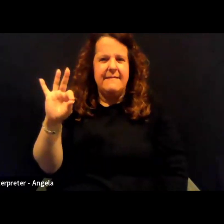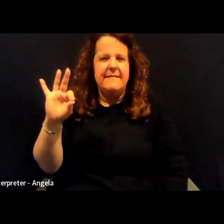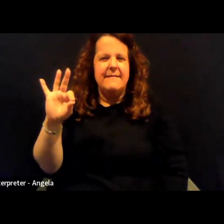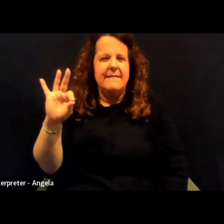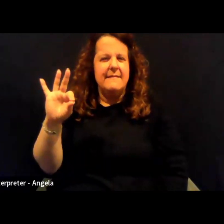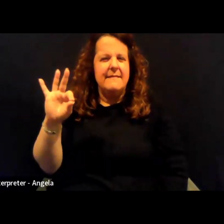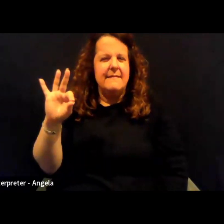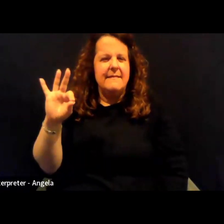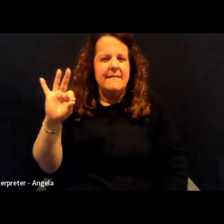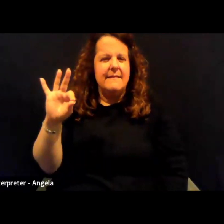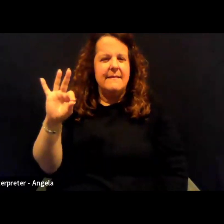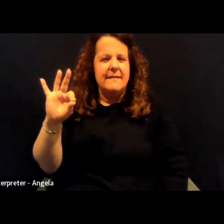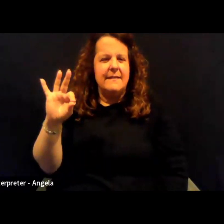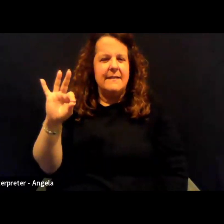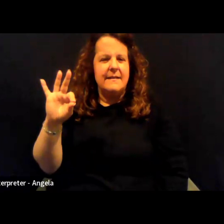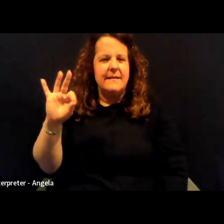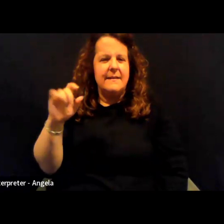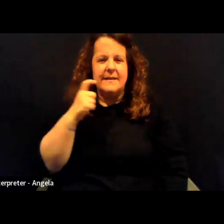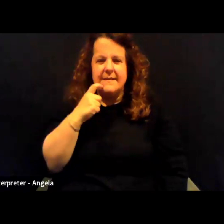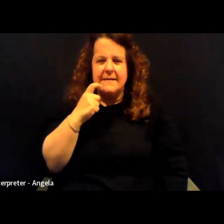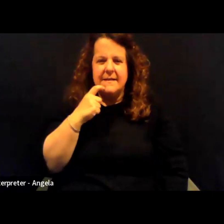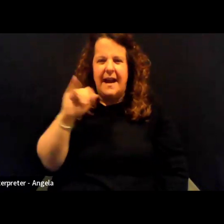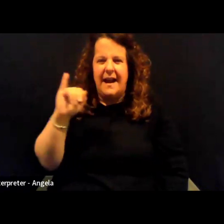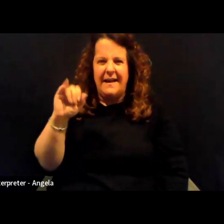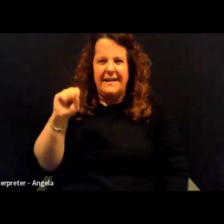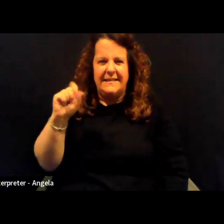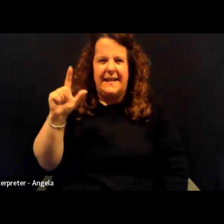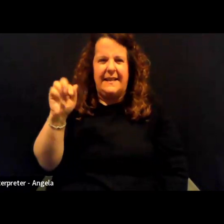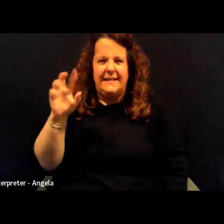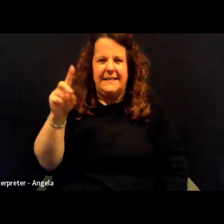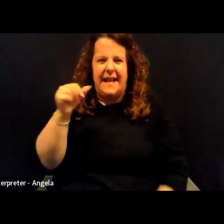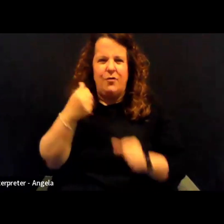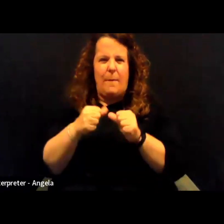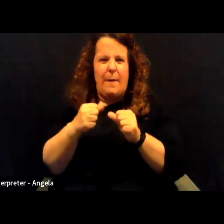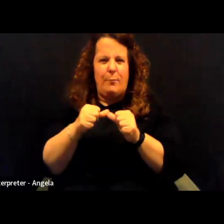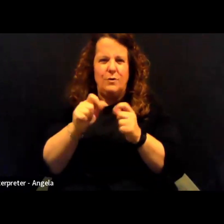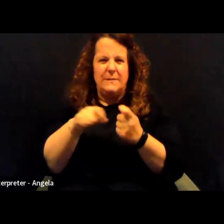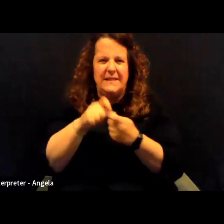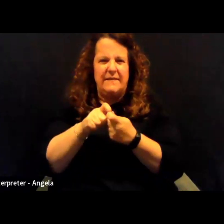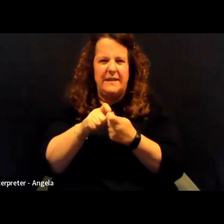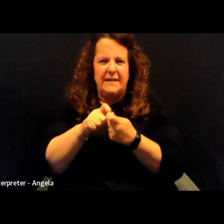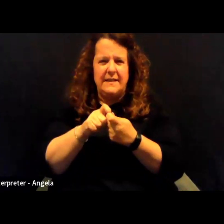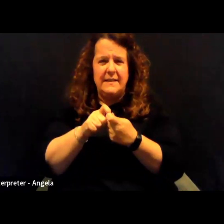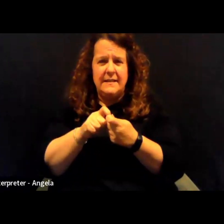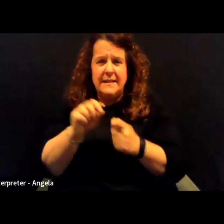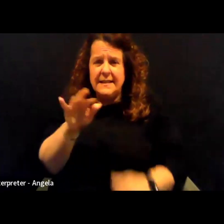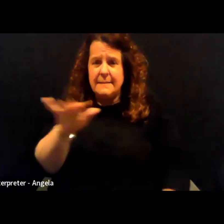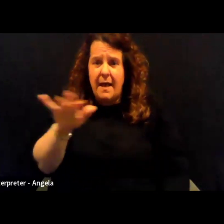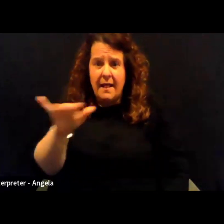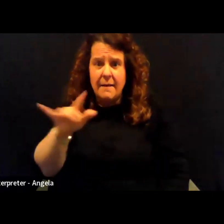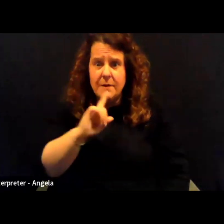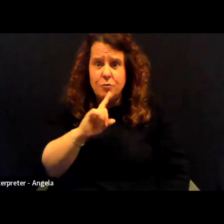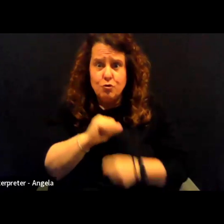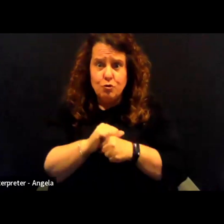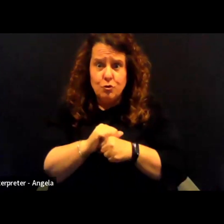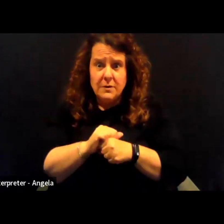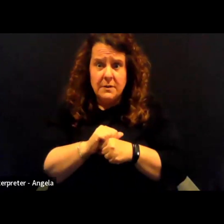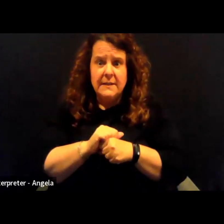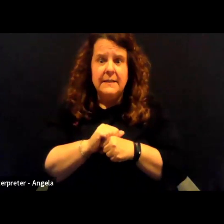And I can't remember what the letters mean off the top. Can you spell that so that everybody can look it up? Absolutely.